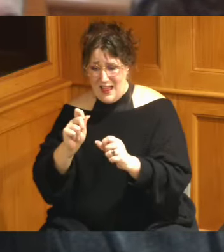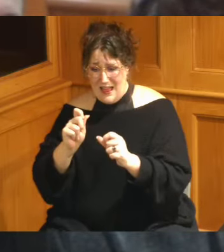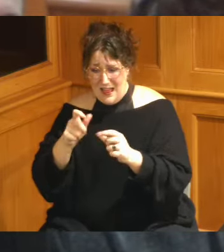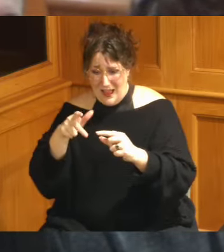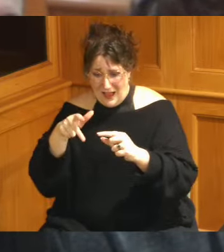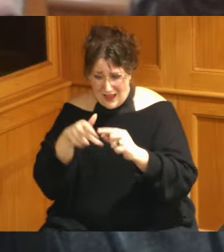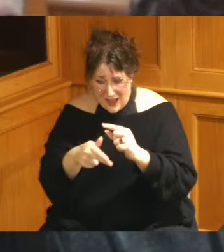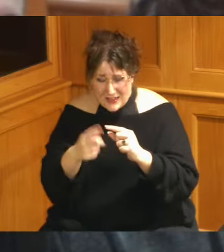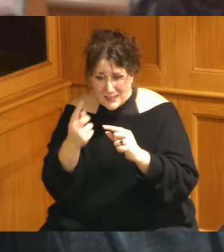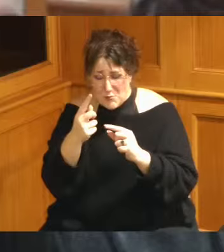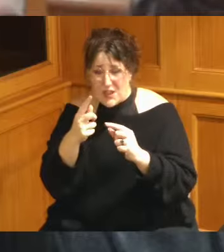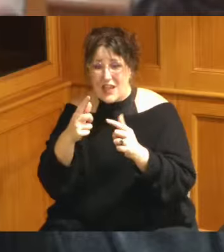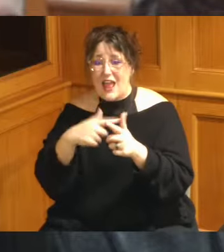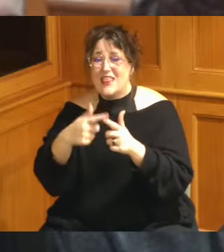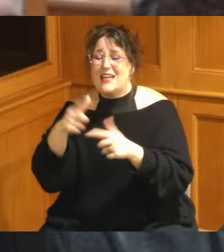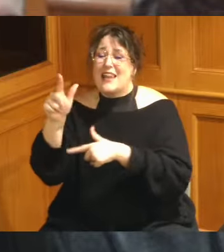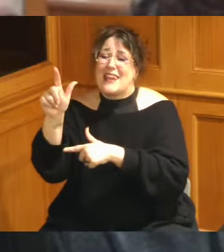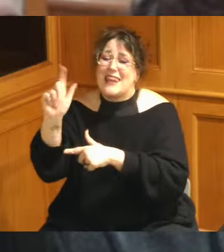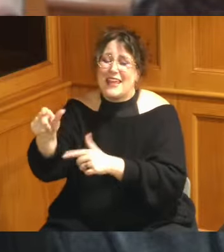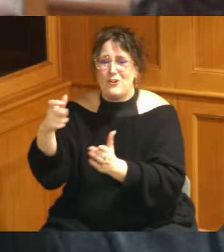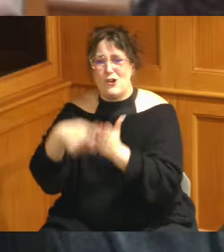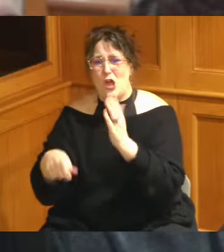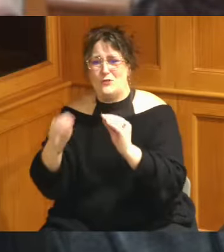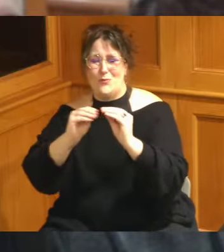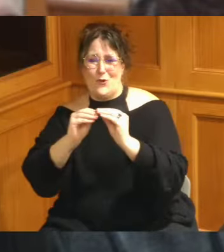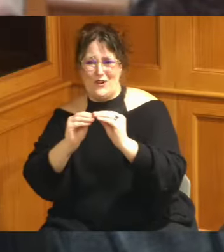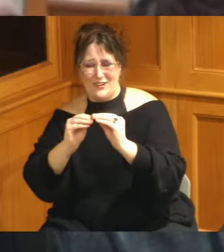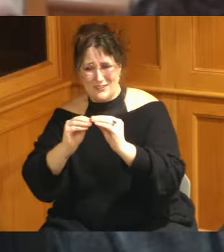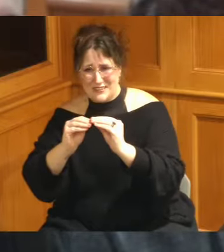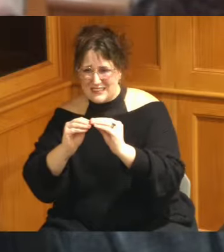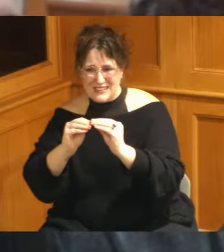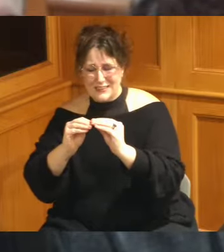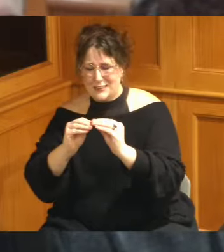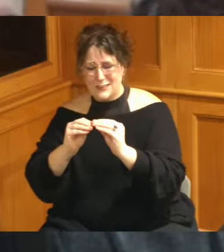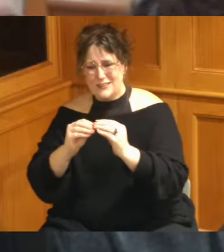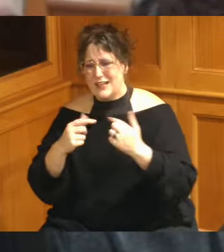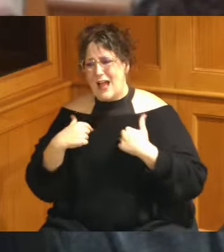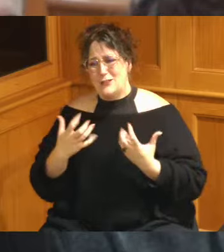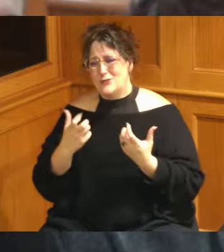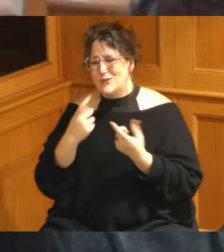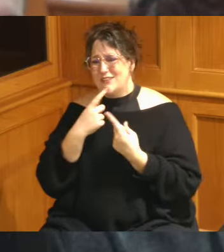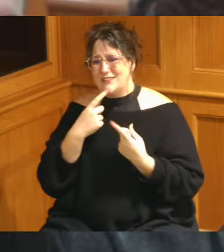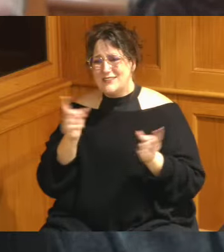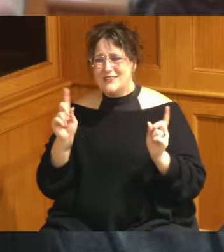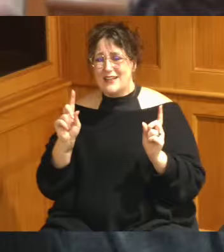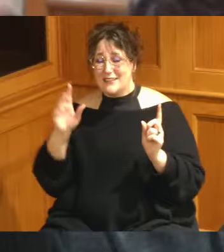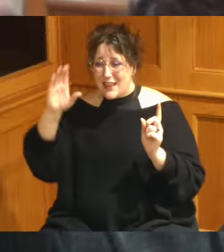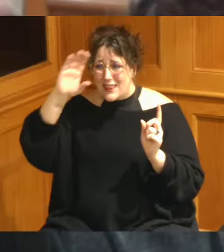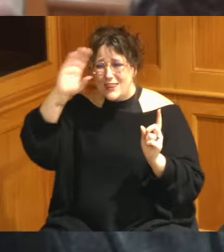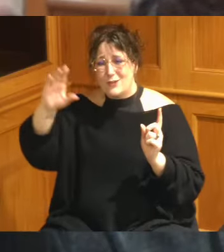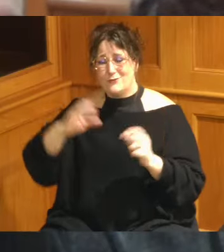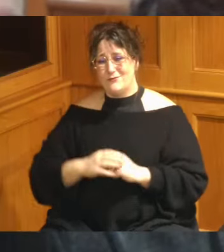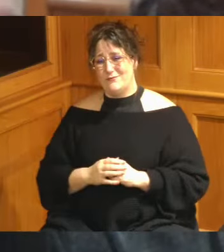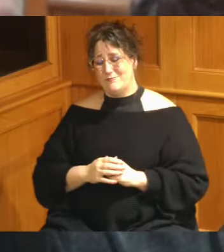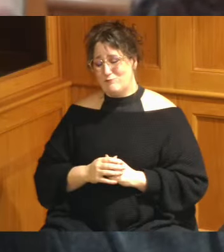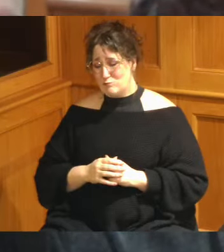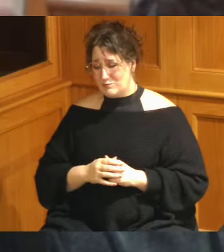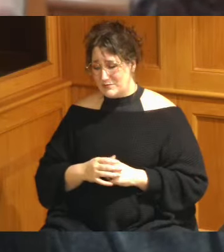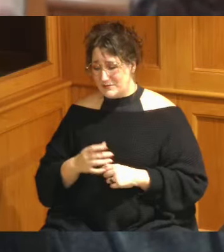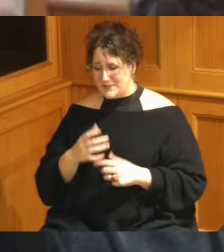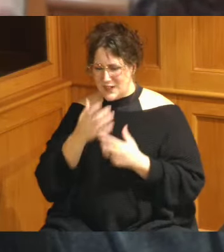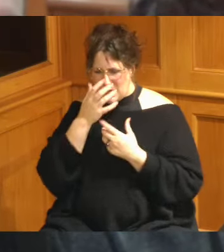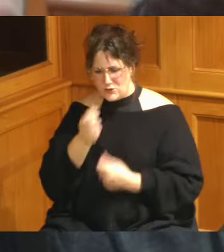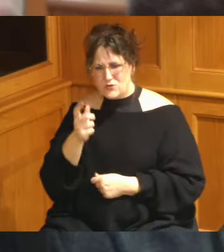money statewide on the other end. So again, I just came to say hello. I just came to say I trust you.